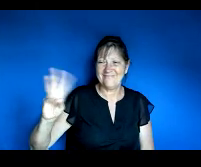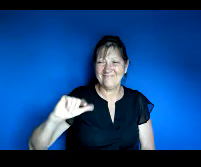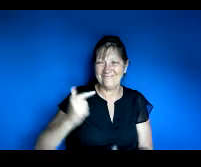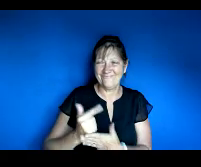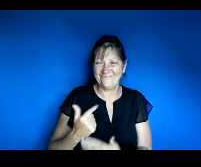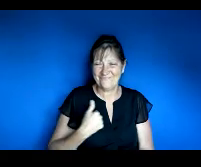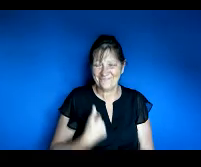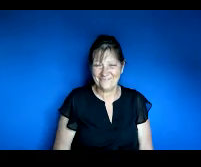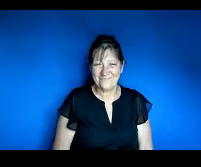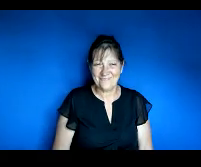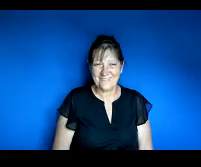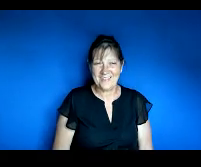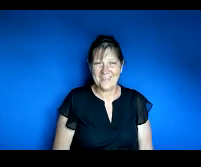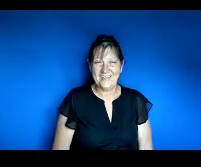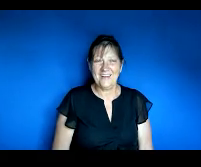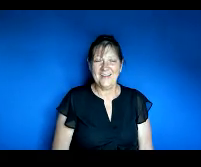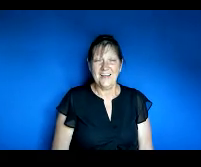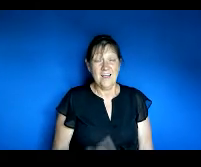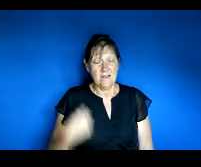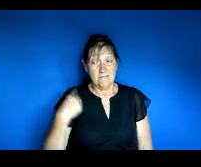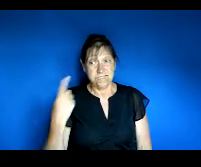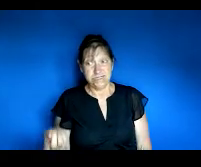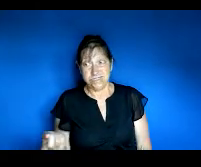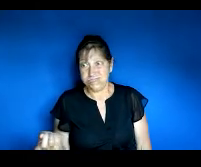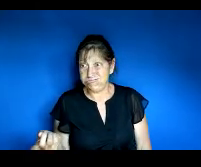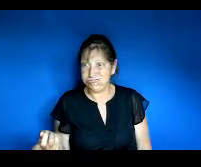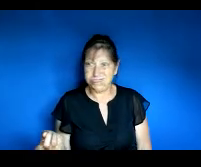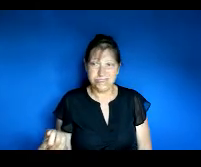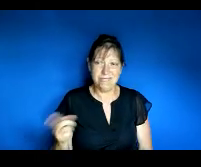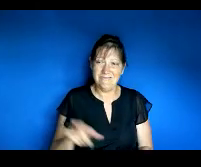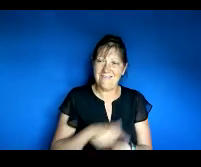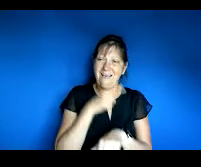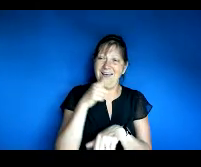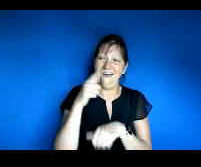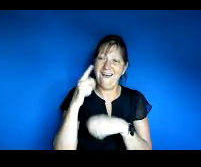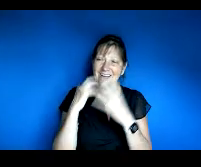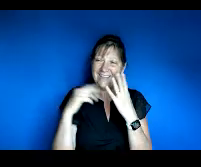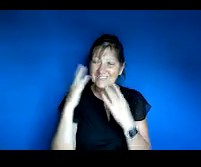And I've been on a, you know, a long journey that brought me eventually back to UVM,